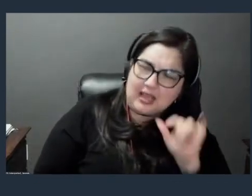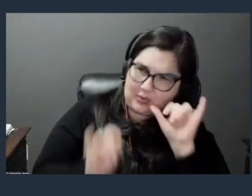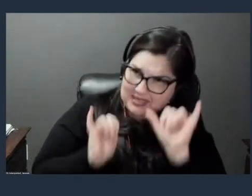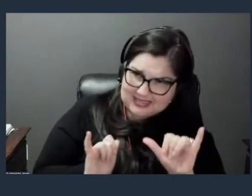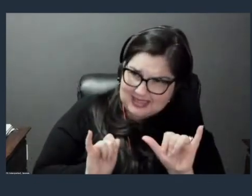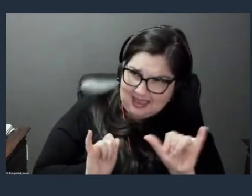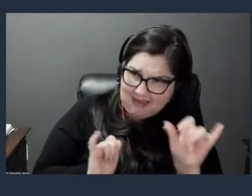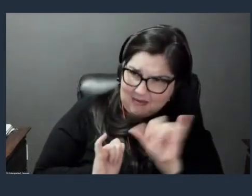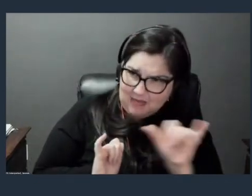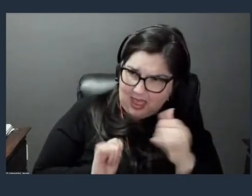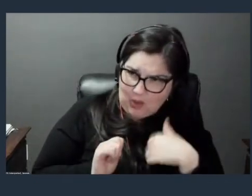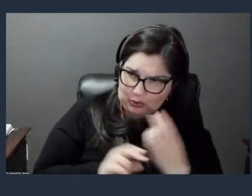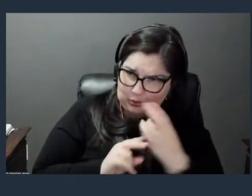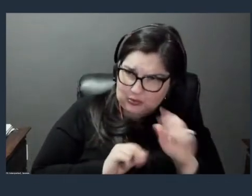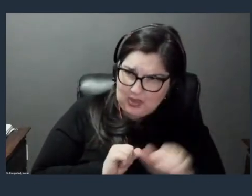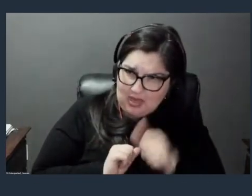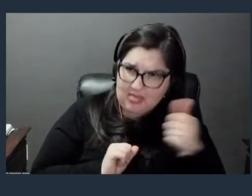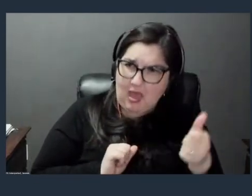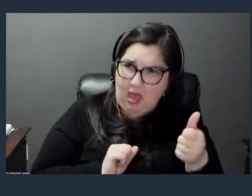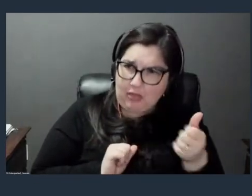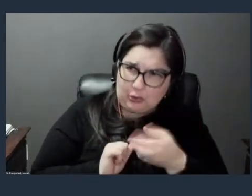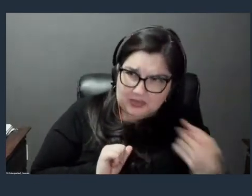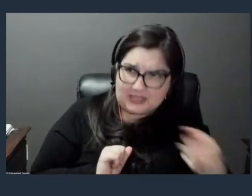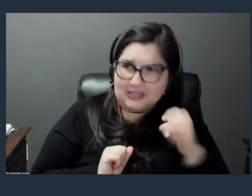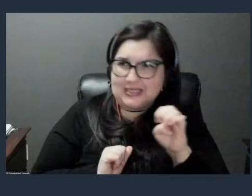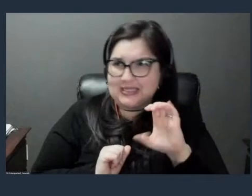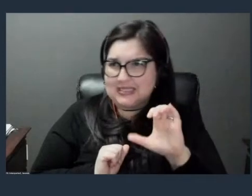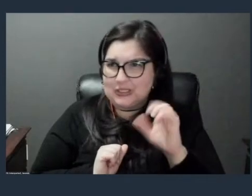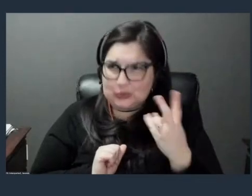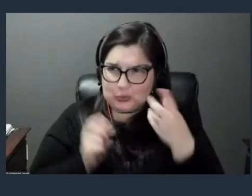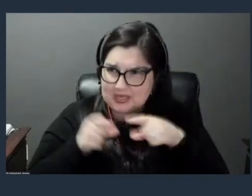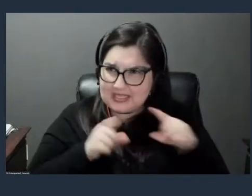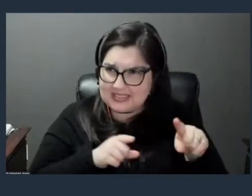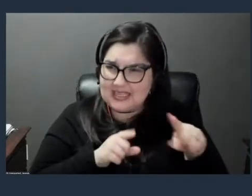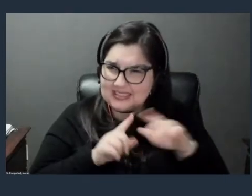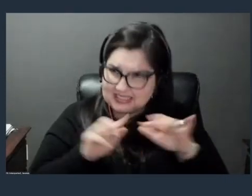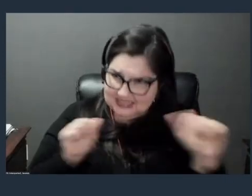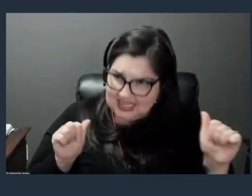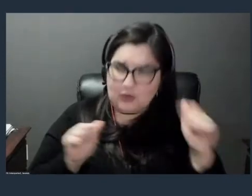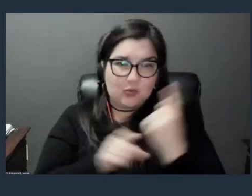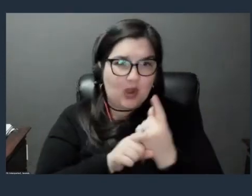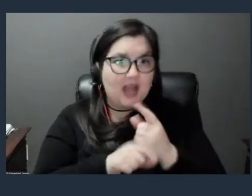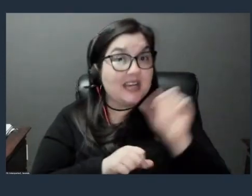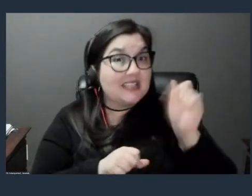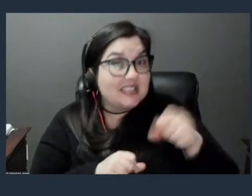like EC2 instances? - That's right. That's right. Yeah, it's a very powerful and ubiquitous construct in AWS.